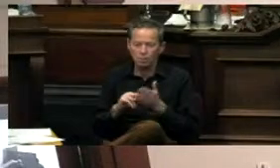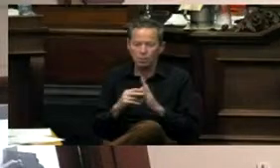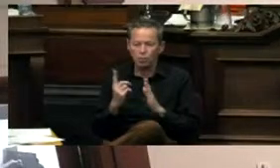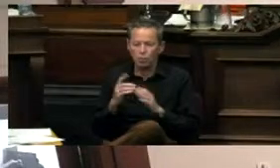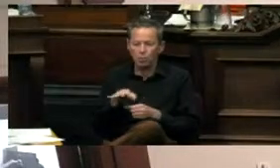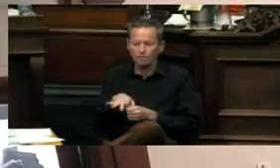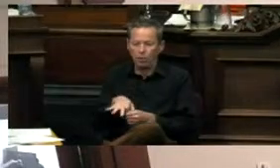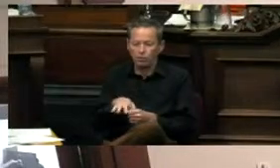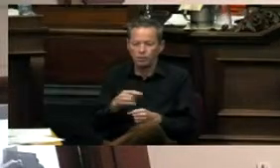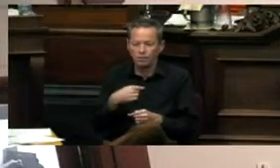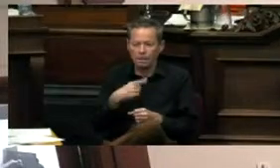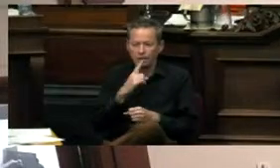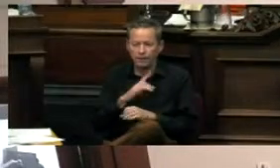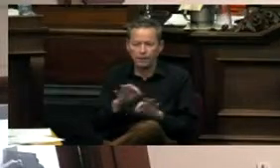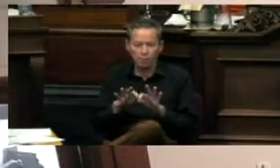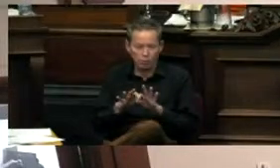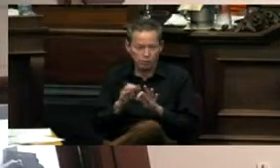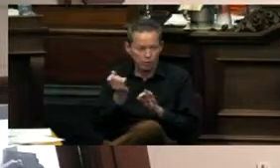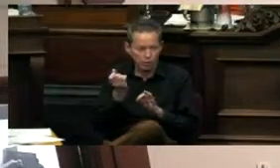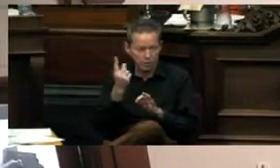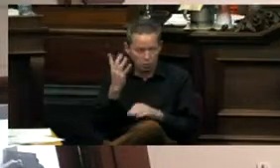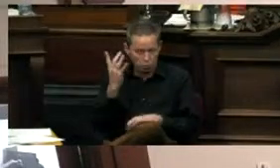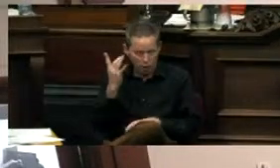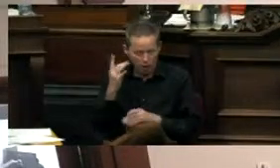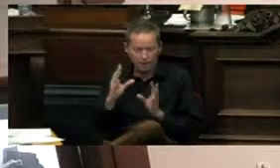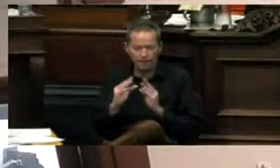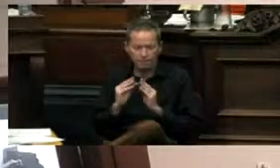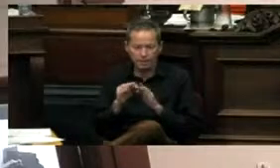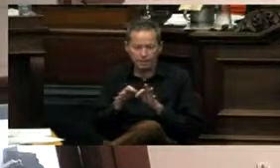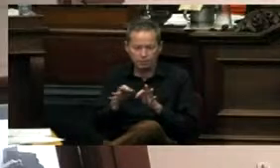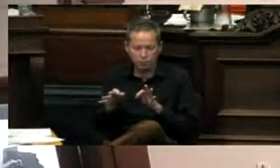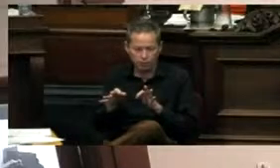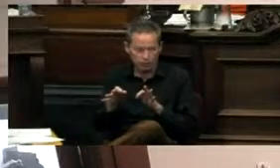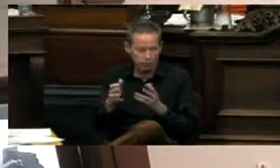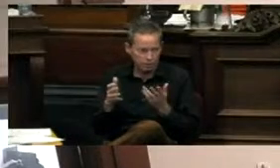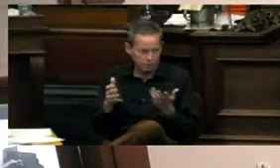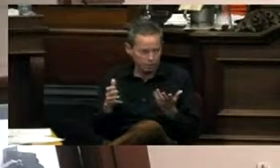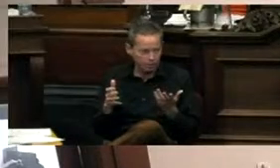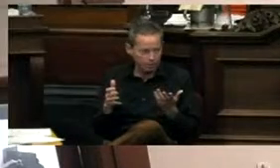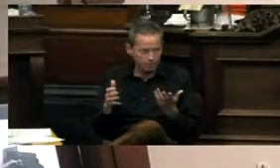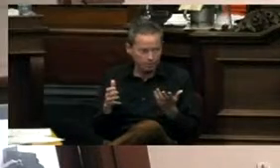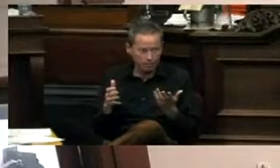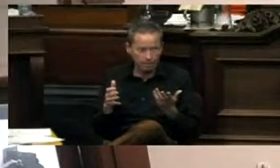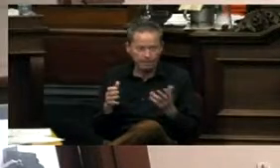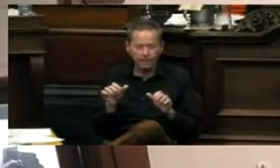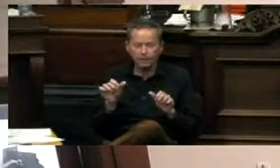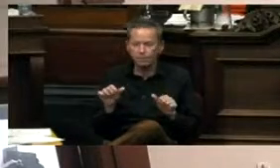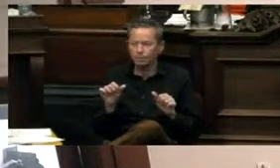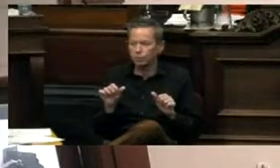council meeting like a one one where we vote. So to me, it is